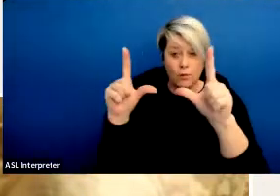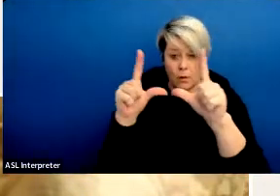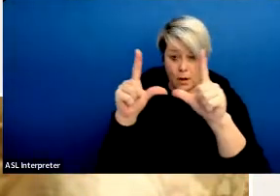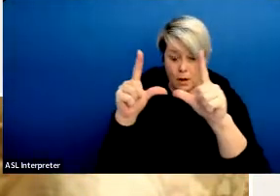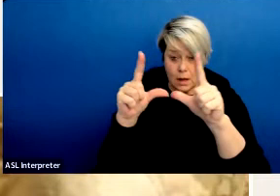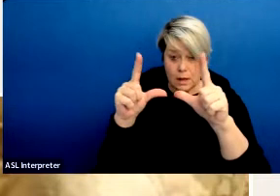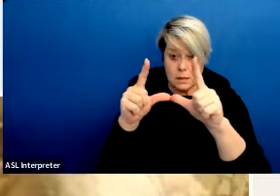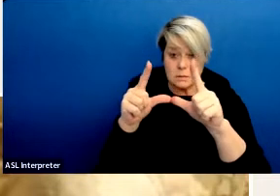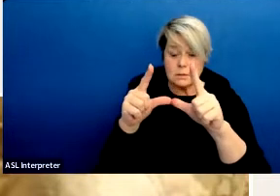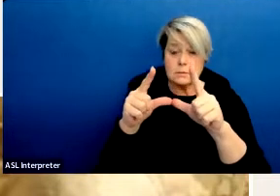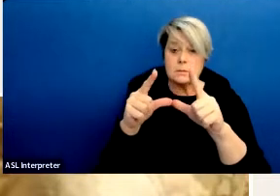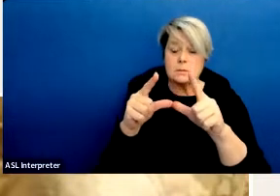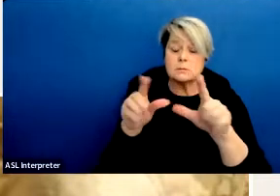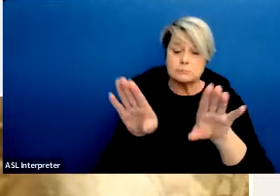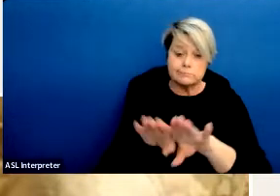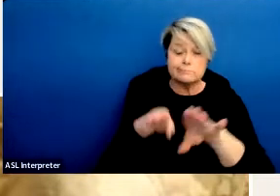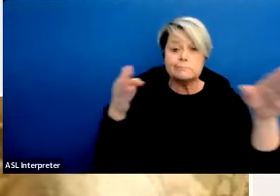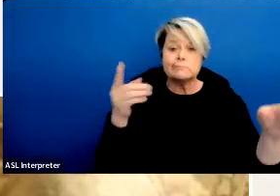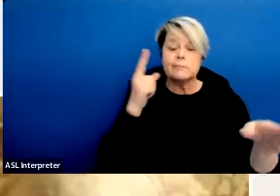grants that have been offered over the past year to